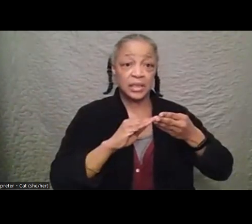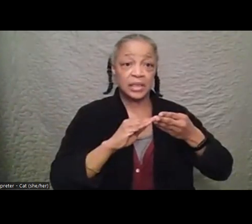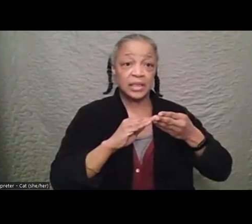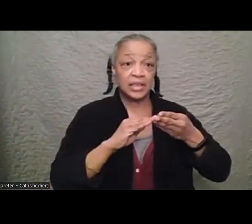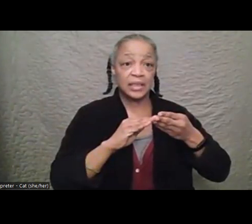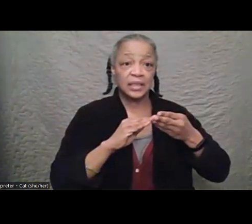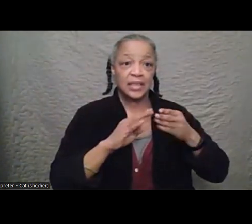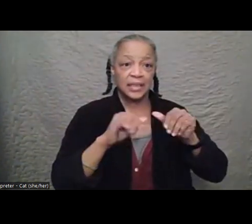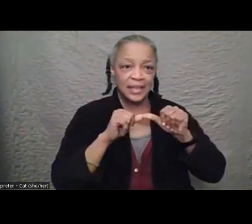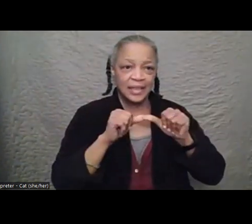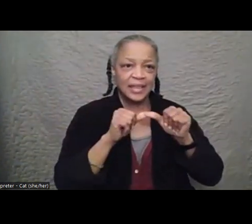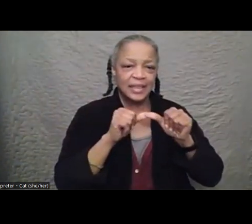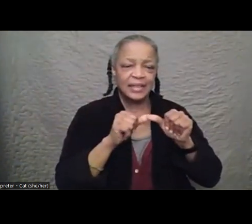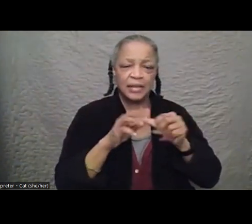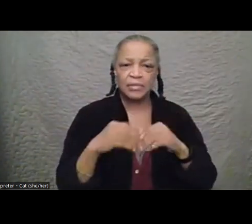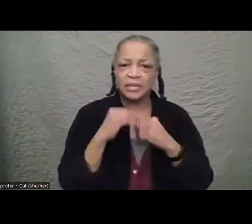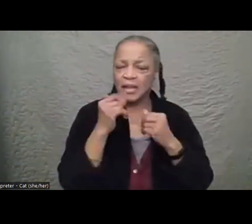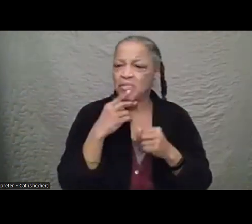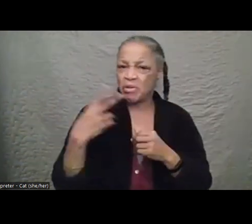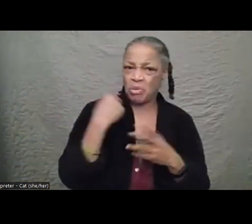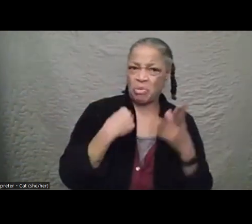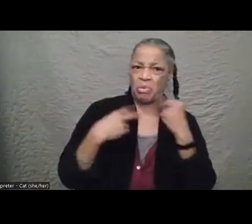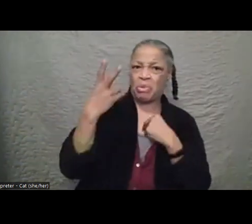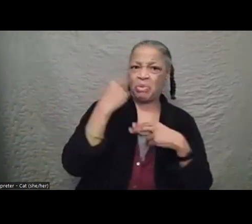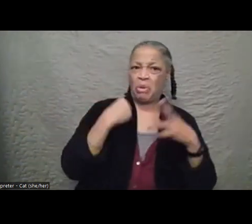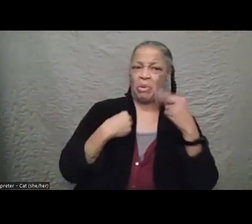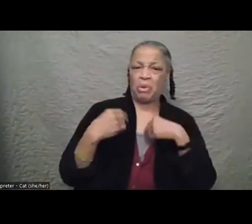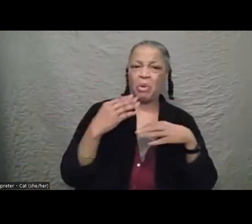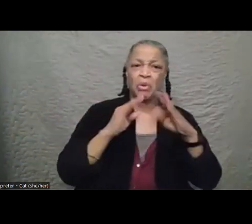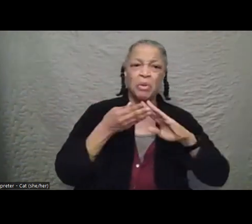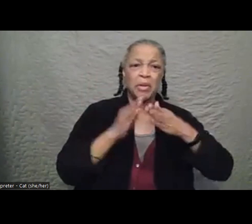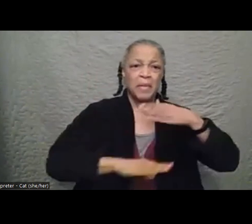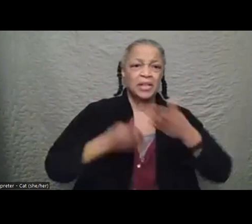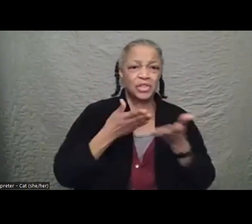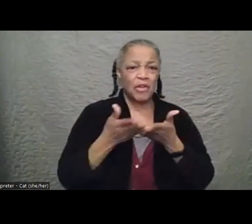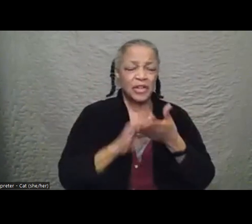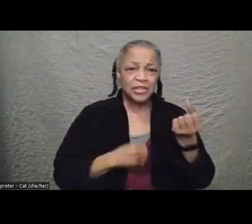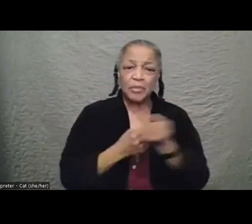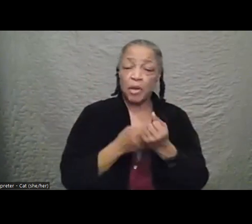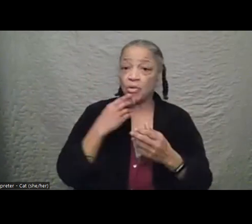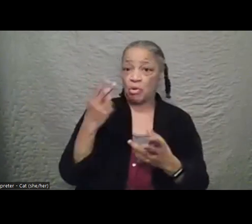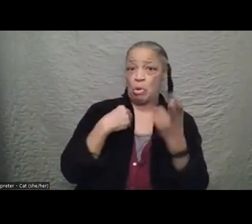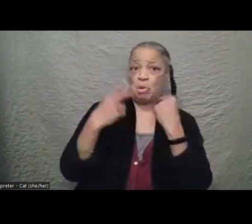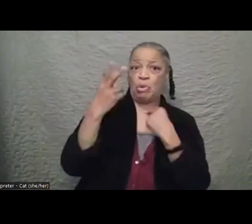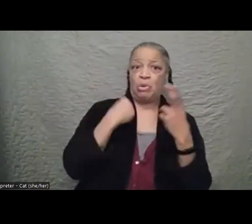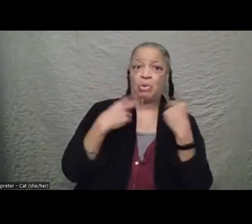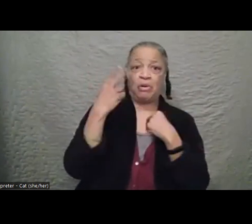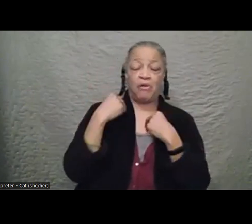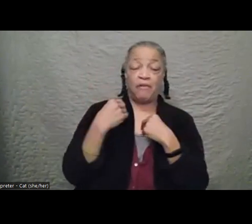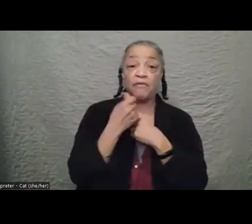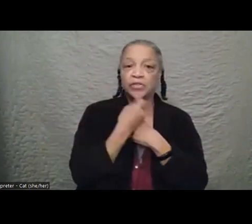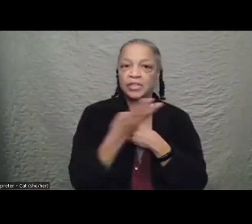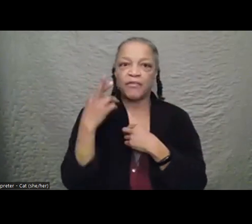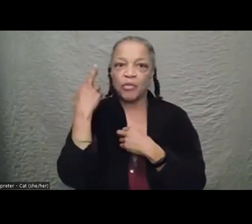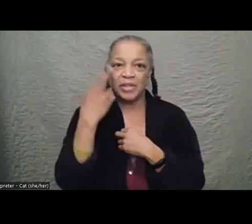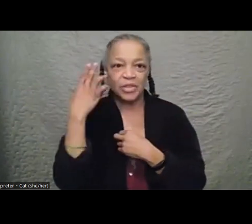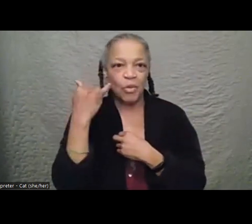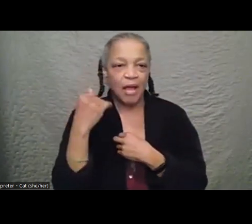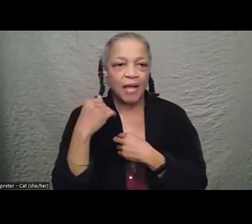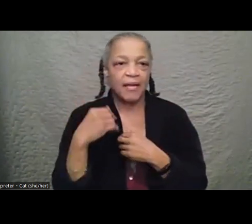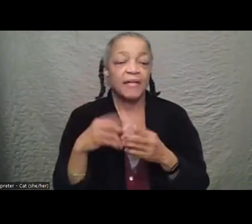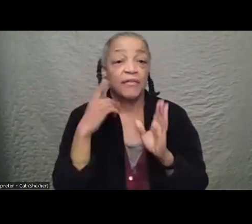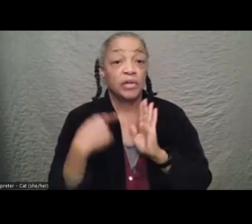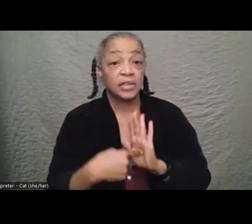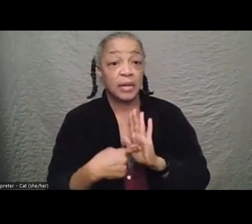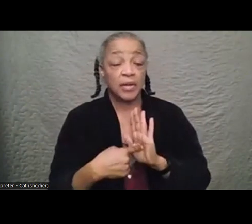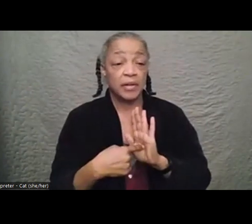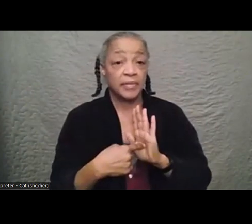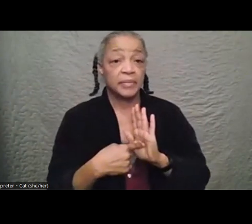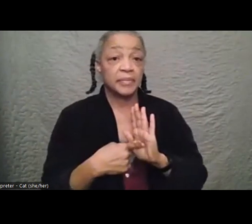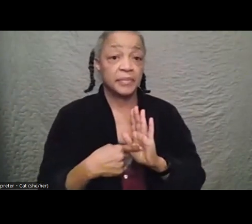being denied community resources and support for several reasons . For example, I was told